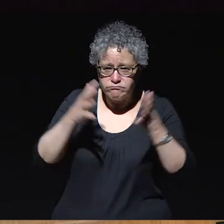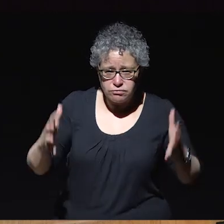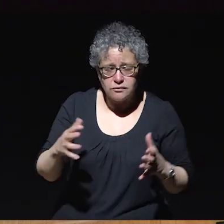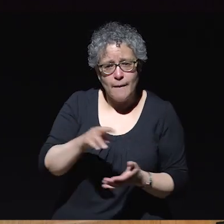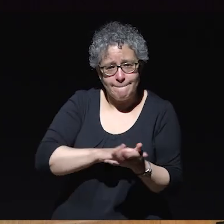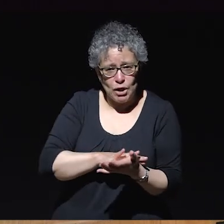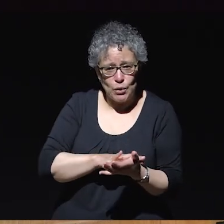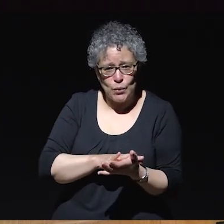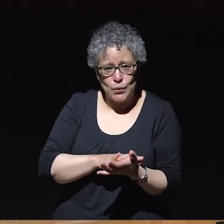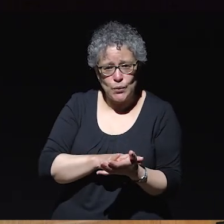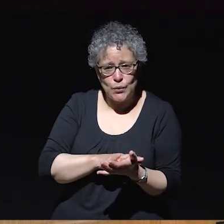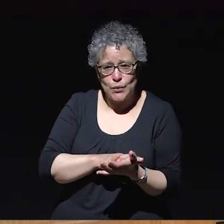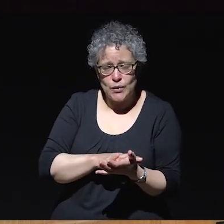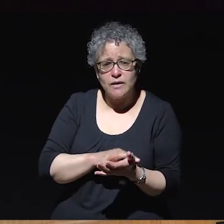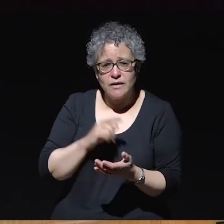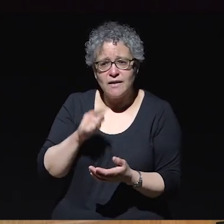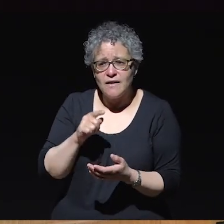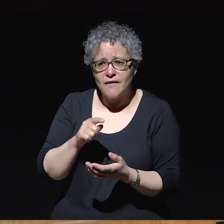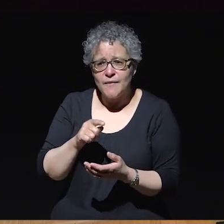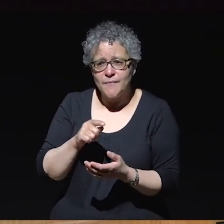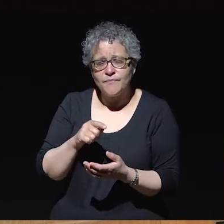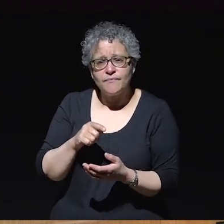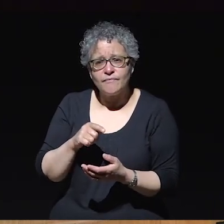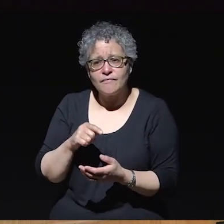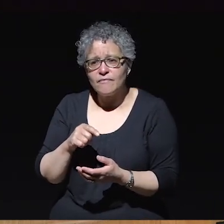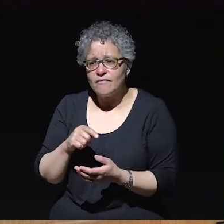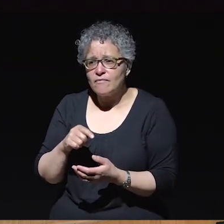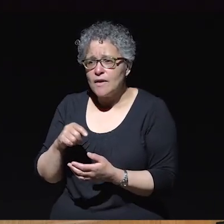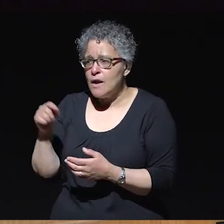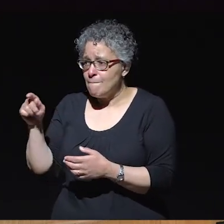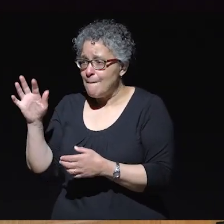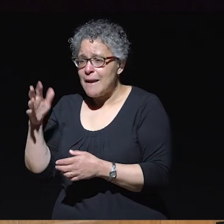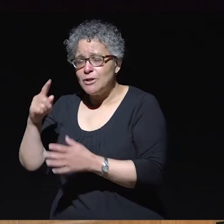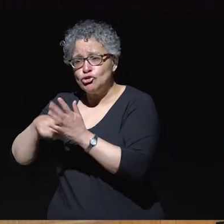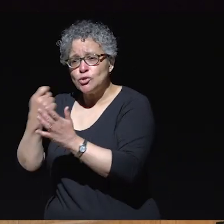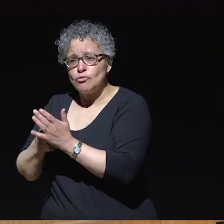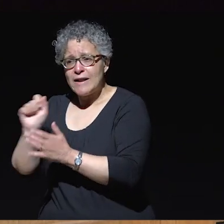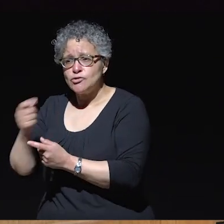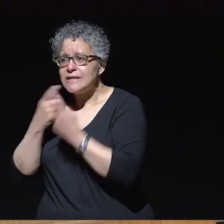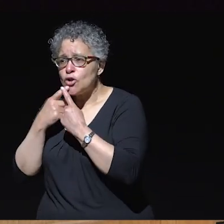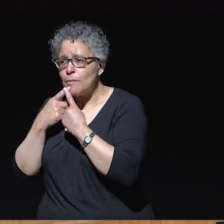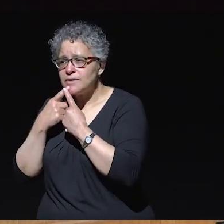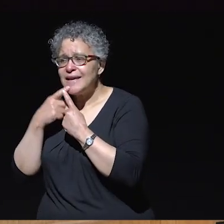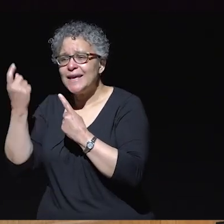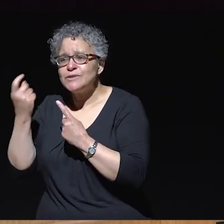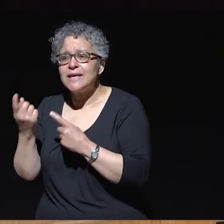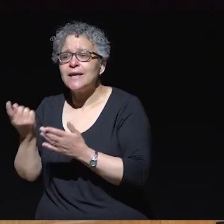was actually the paintings that he had in mind when he made his comments, Joshua Reynolds I mean, in 1778.